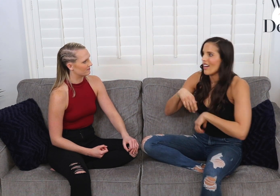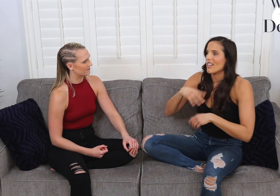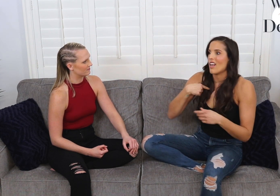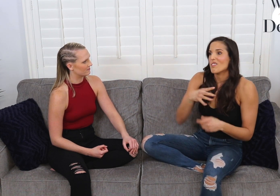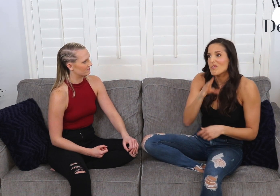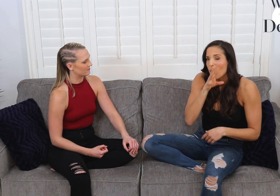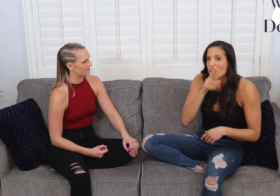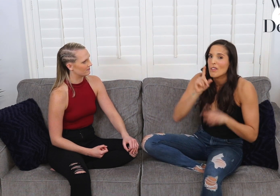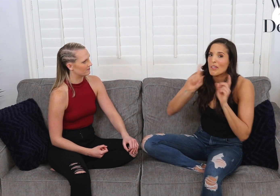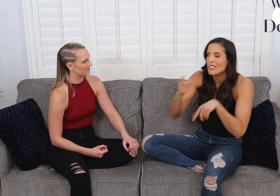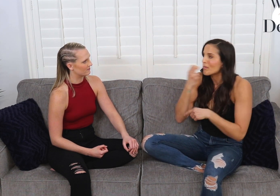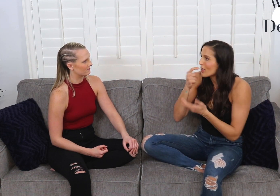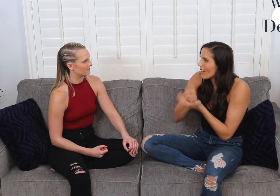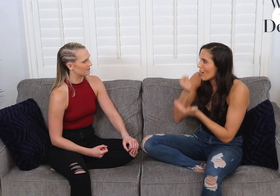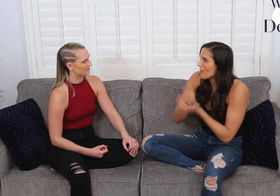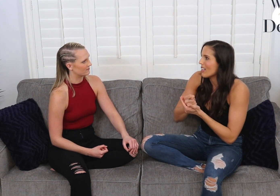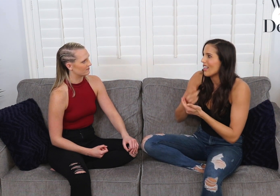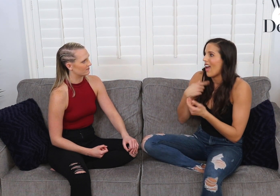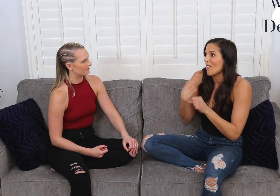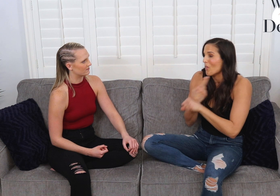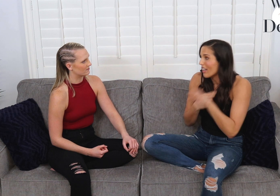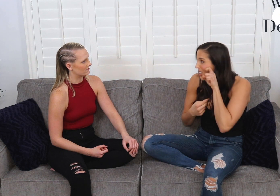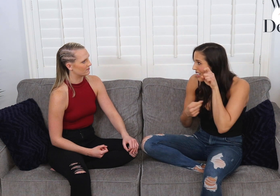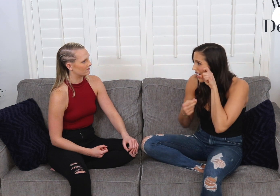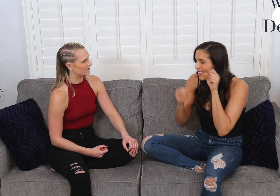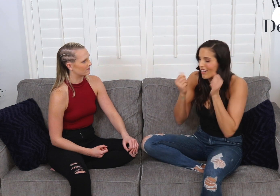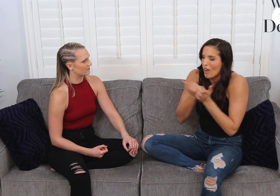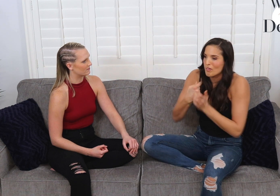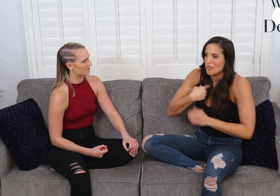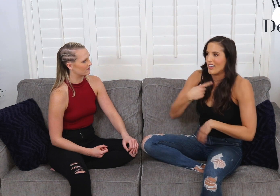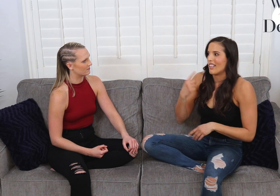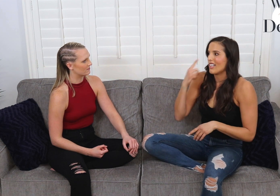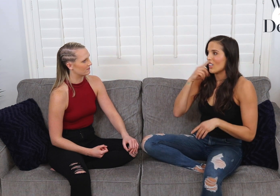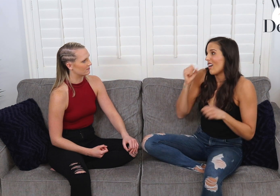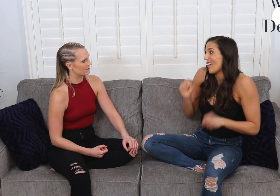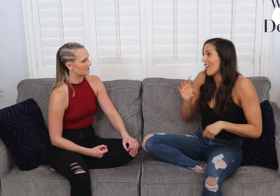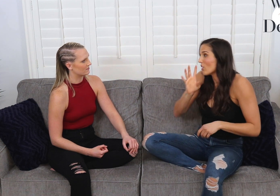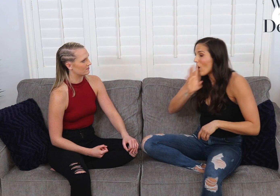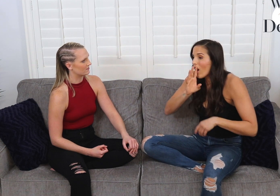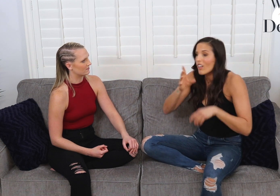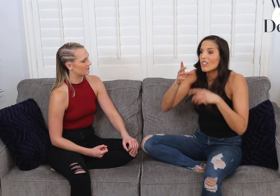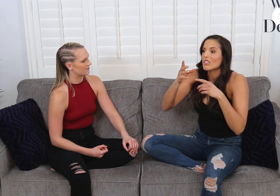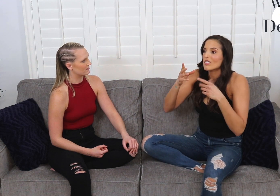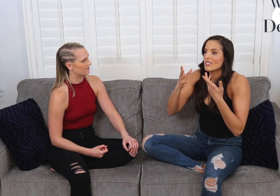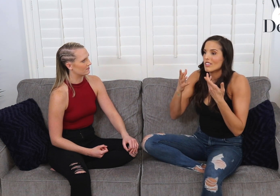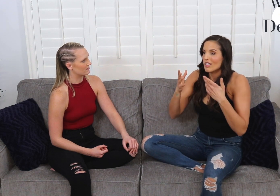I spoke, I went to speech therapy, I wore a hearing aid, which helps me hear.